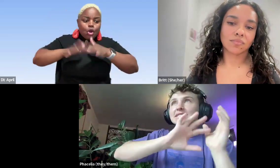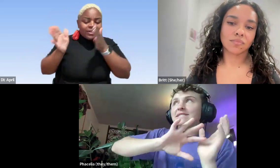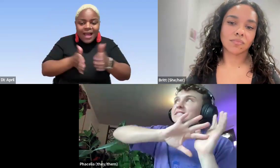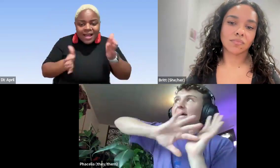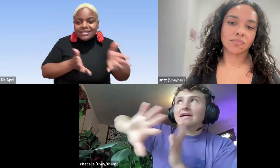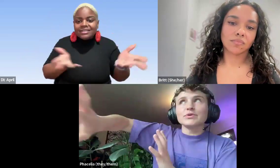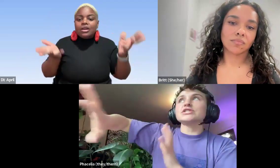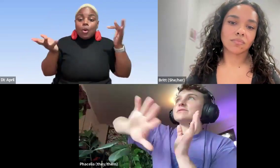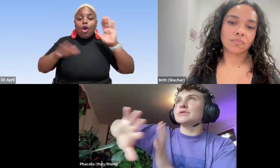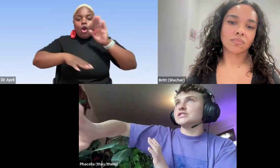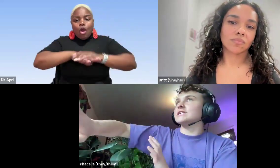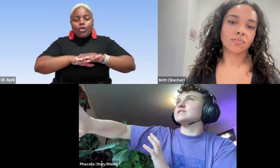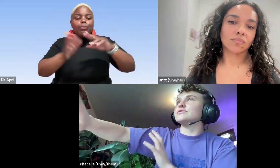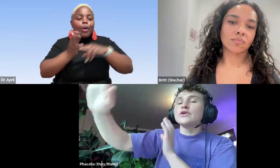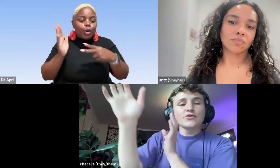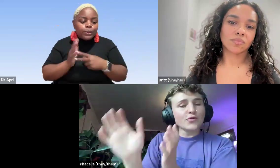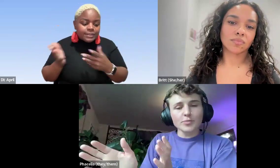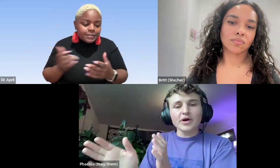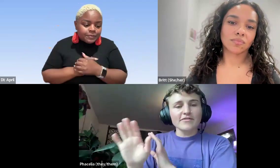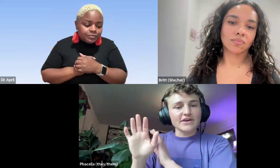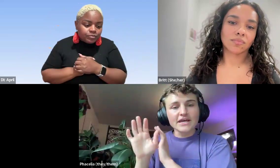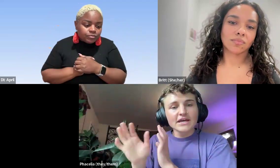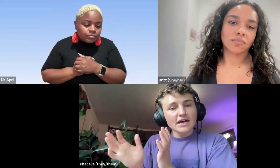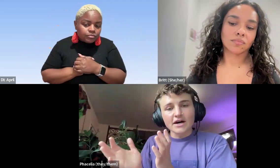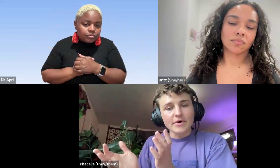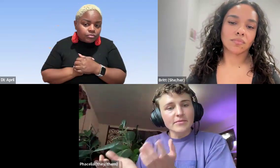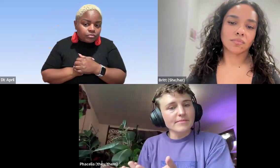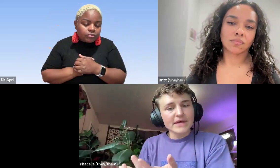been pushed and pushed into, for profit, um,